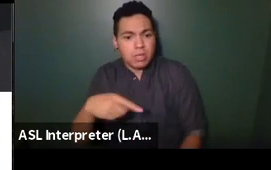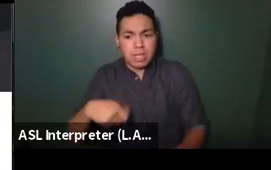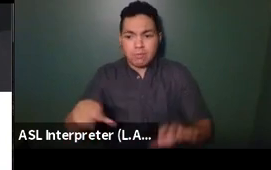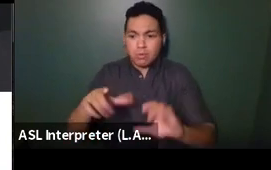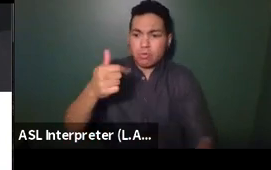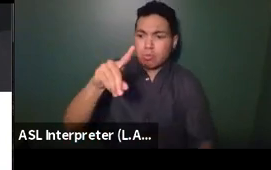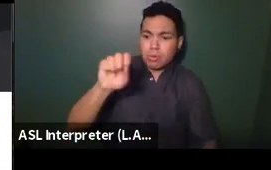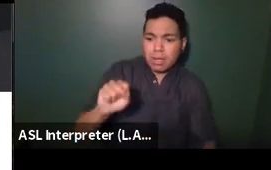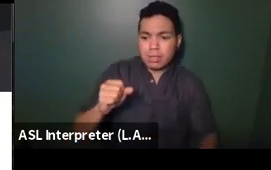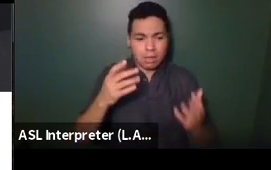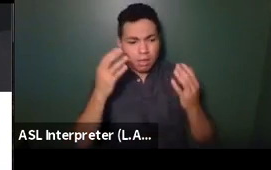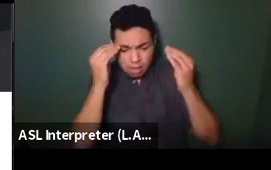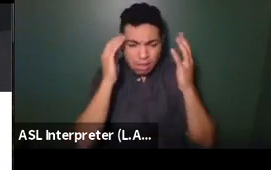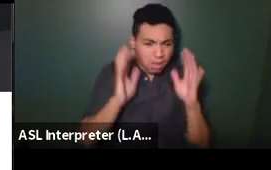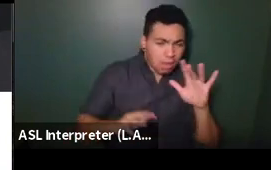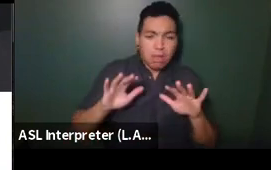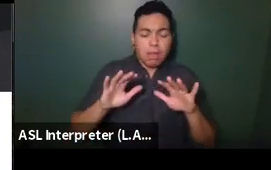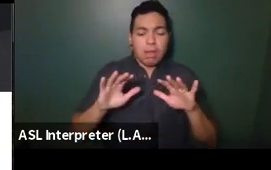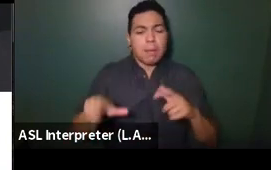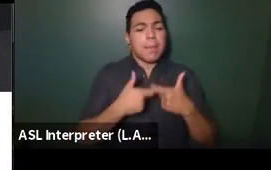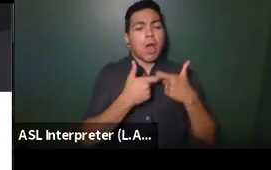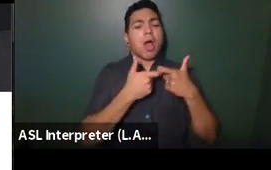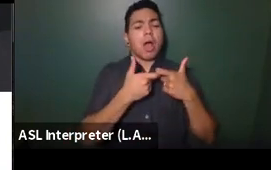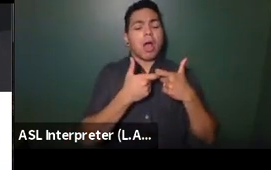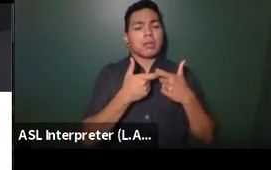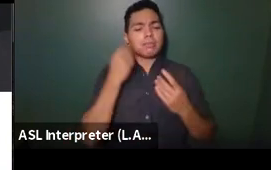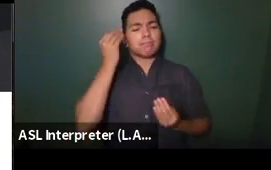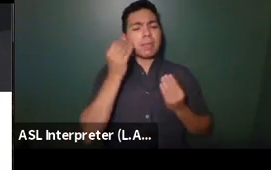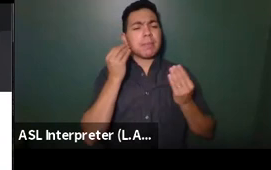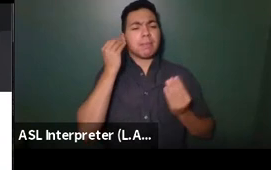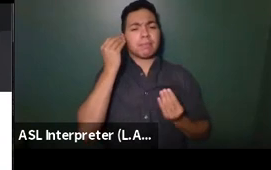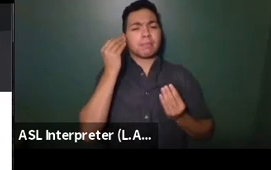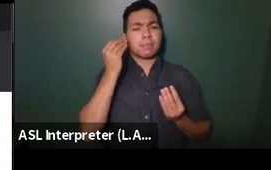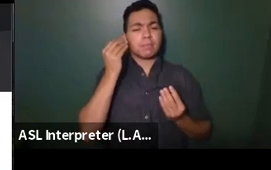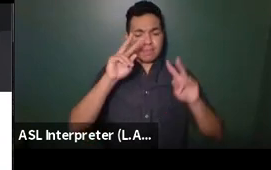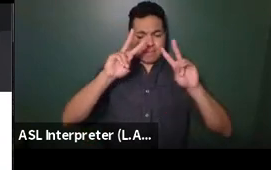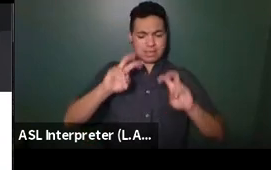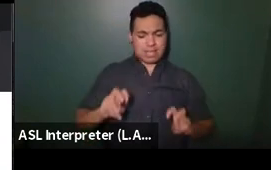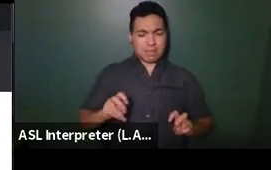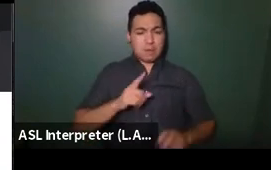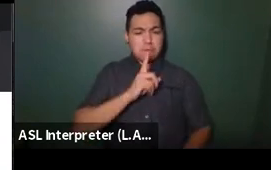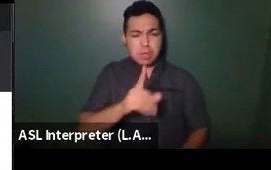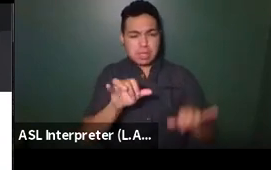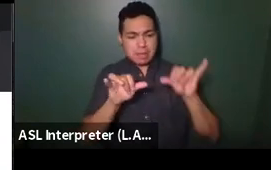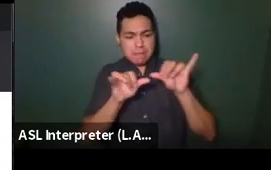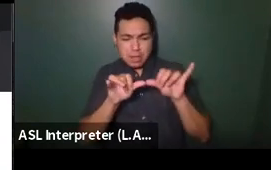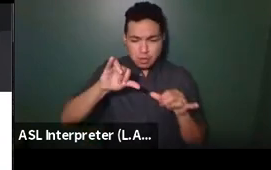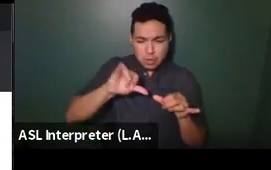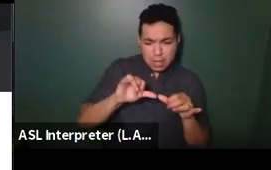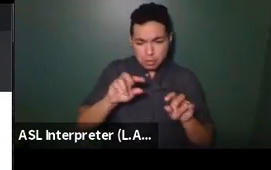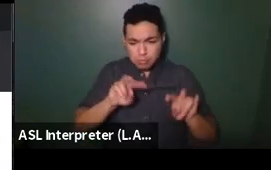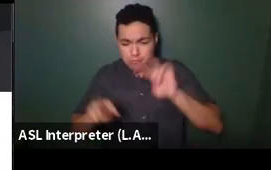Jeff Crawford: It's a good time for us to pause and to think about what should assessments really be measuring and how do I make a quality assessment?